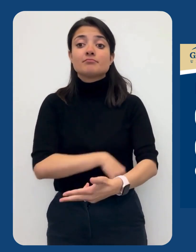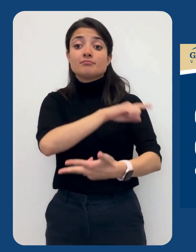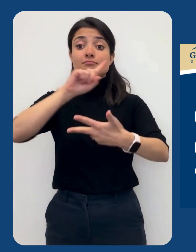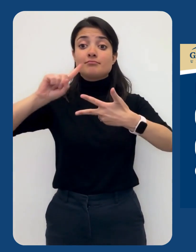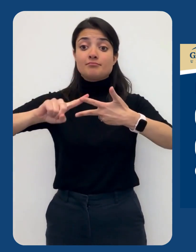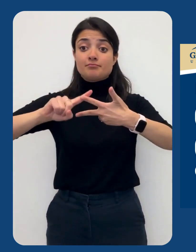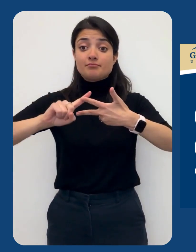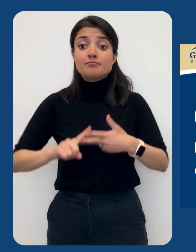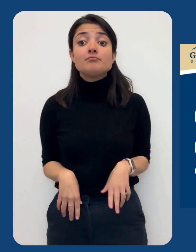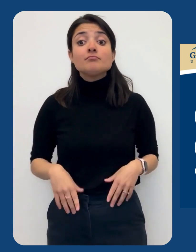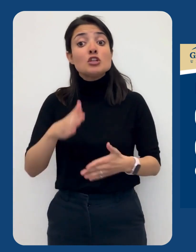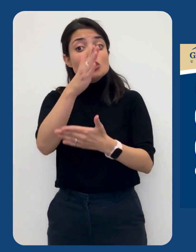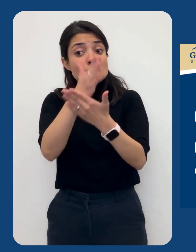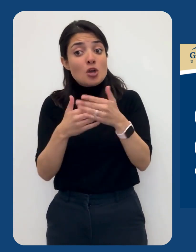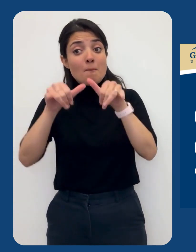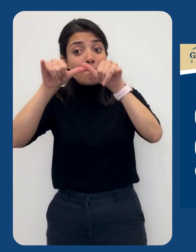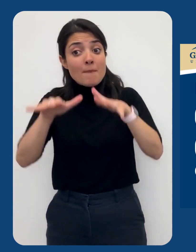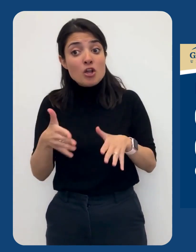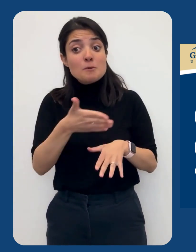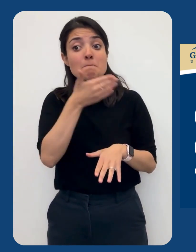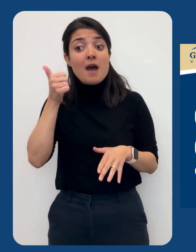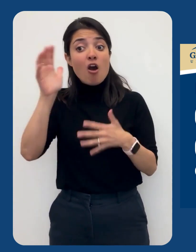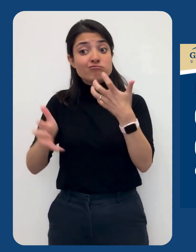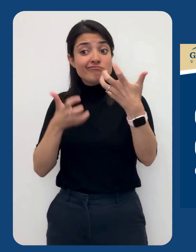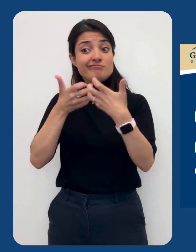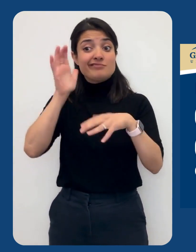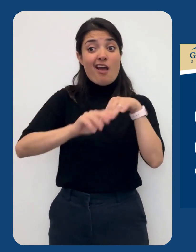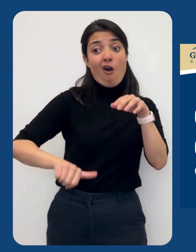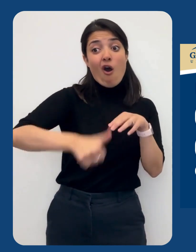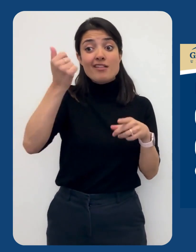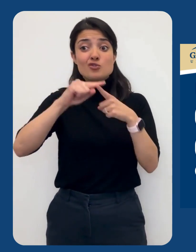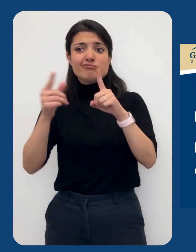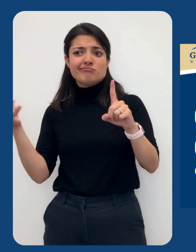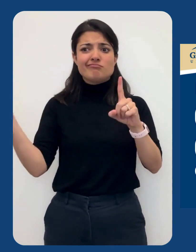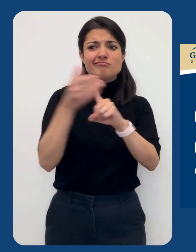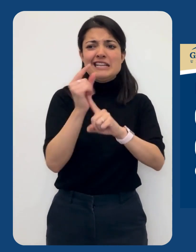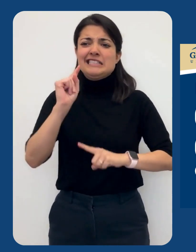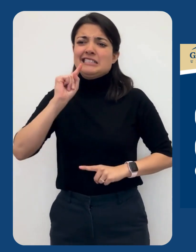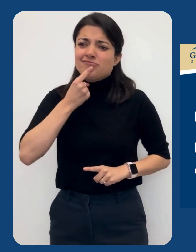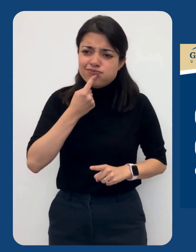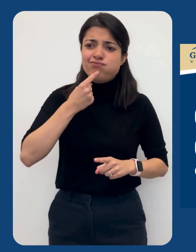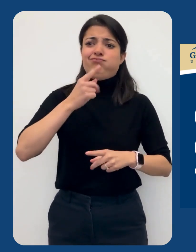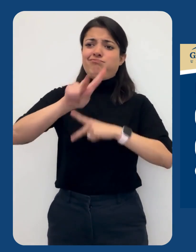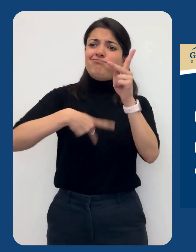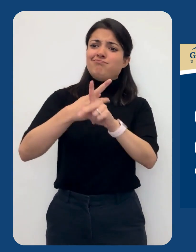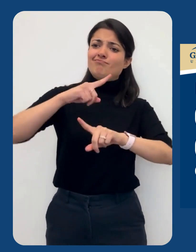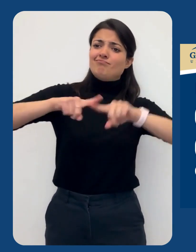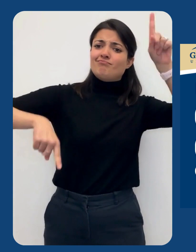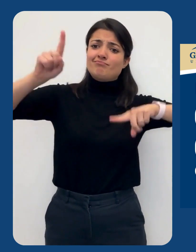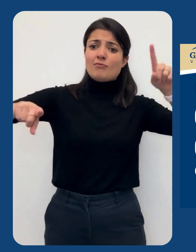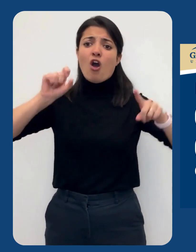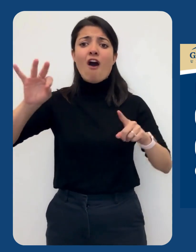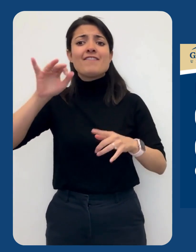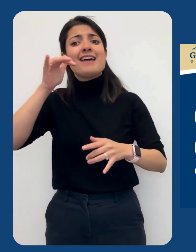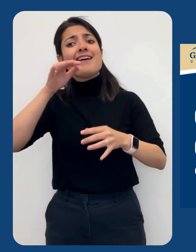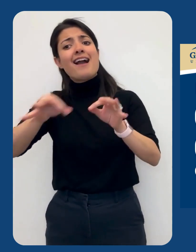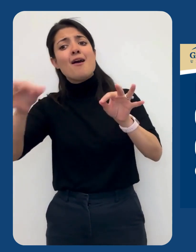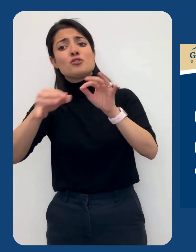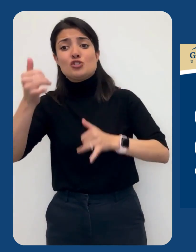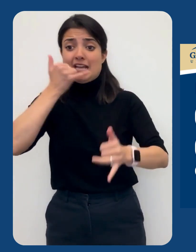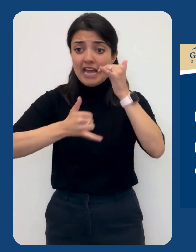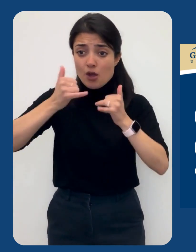2. Are some metrics better suited than others to capture the severity of different types of caption errors,